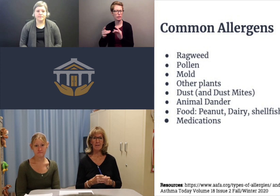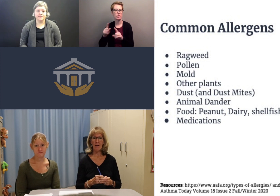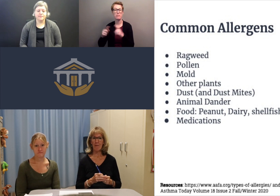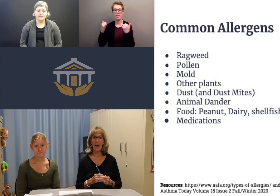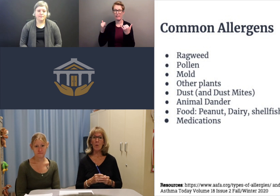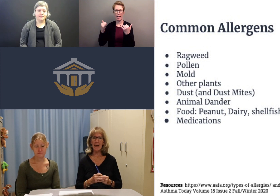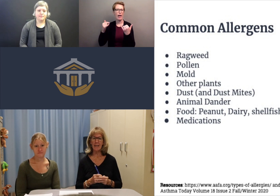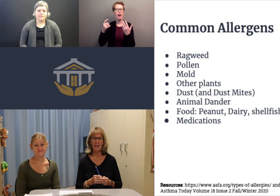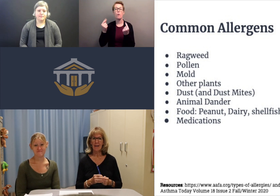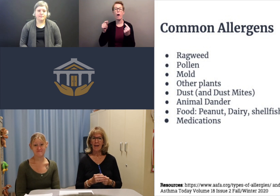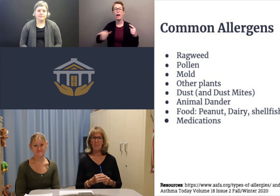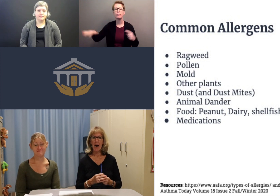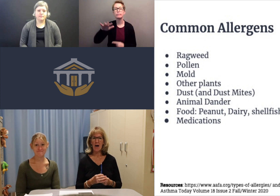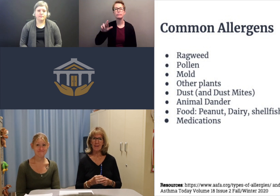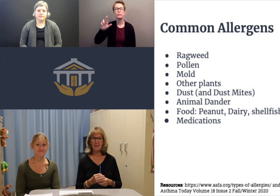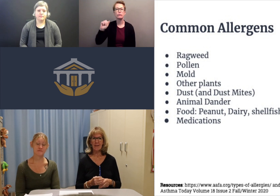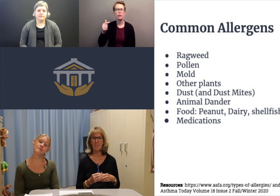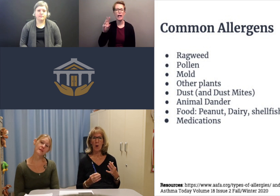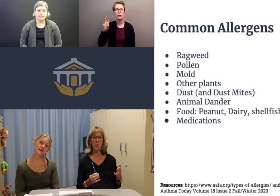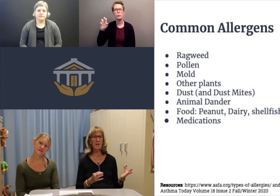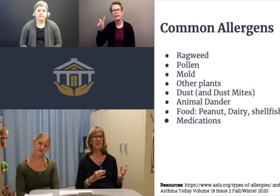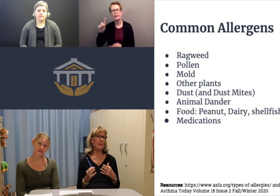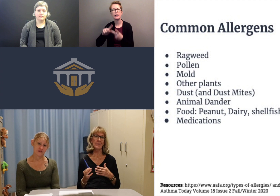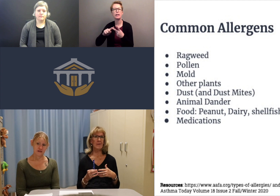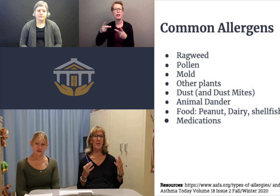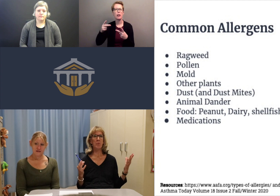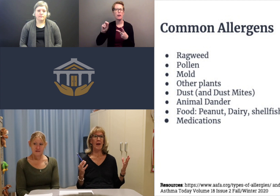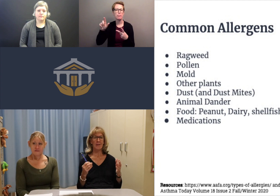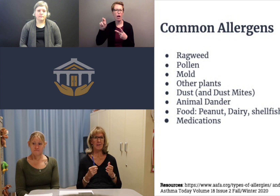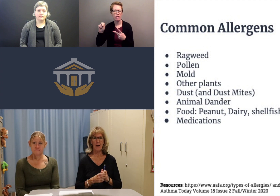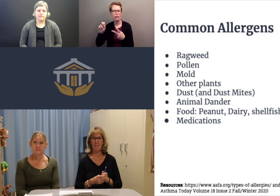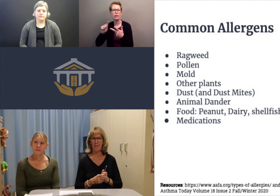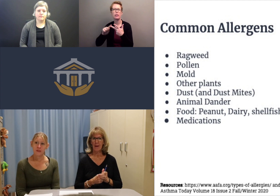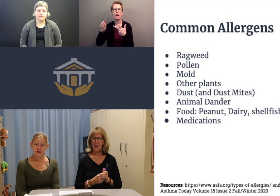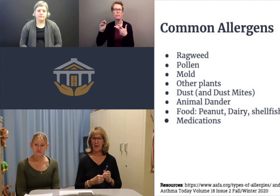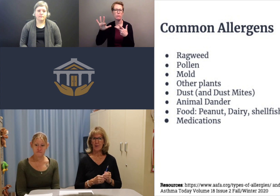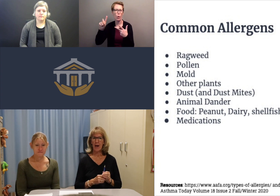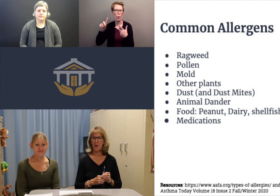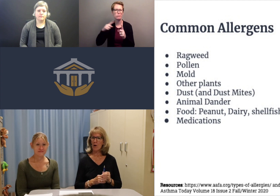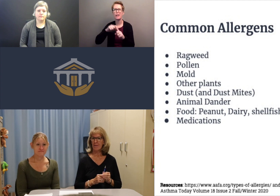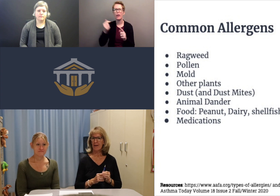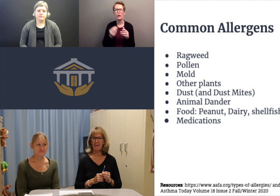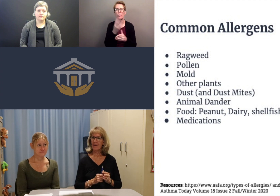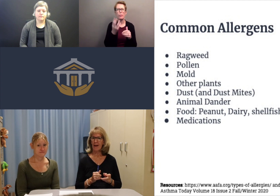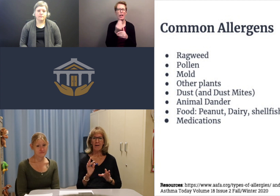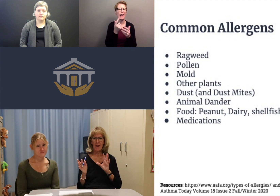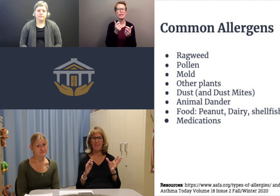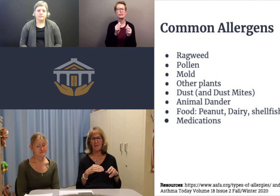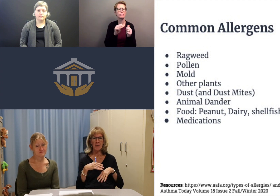lot of ragweed and pollen and mold and just other plants that are dying off and have the seeds